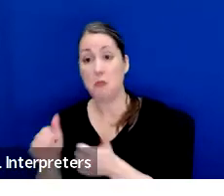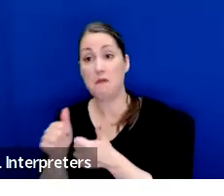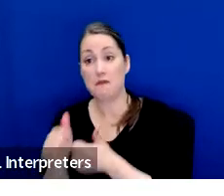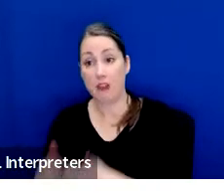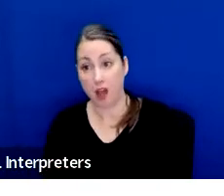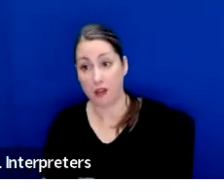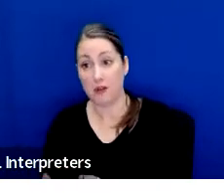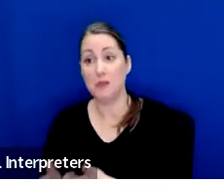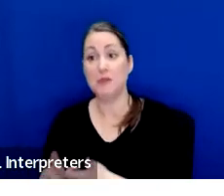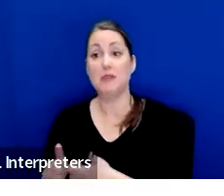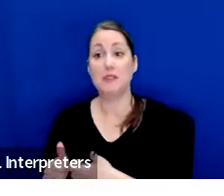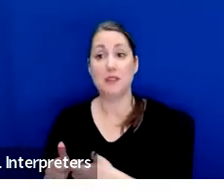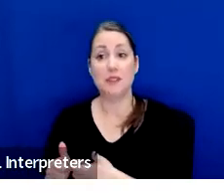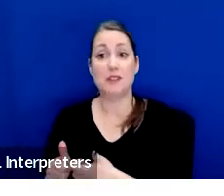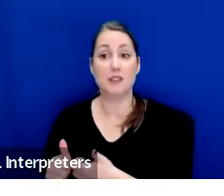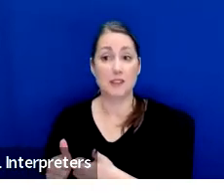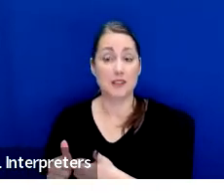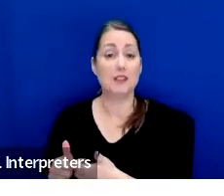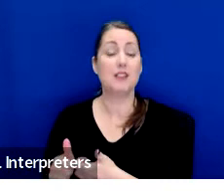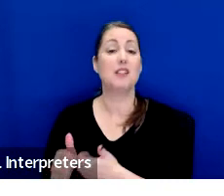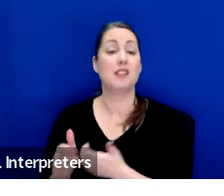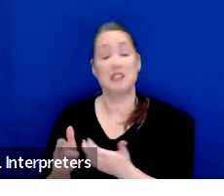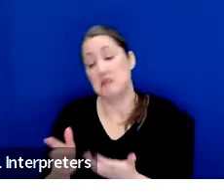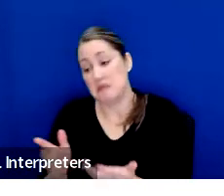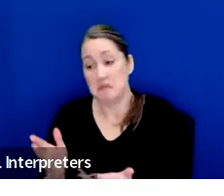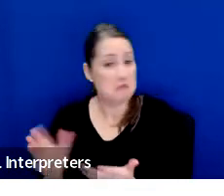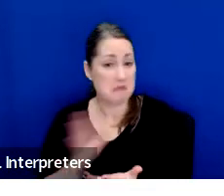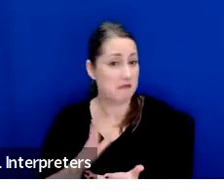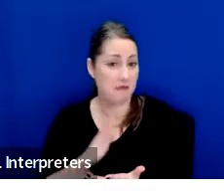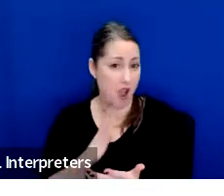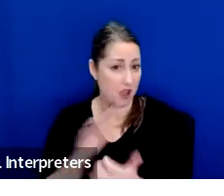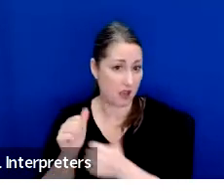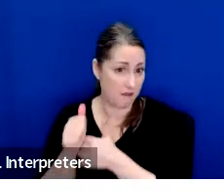of course that's best for all students and everything, but it's not necessarily